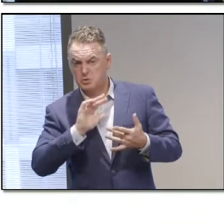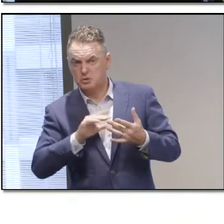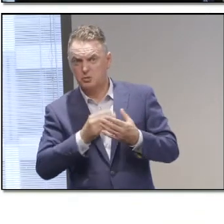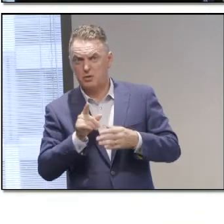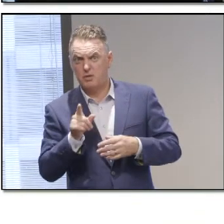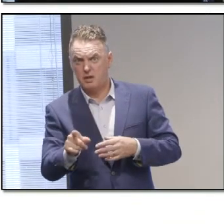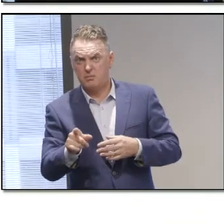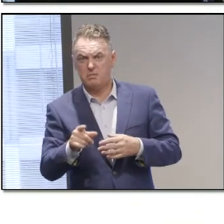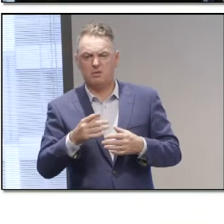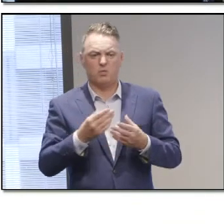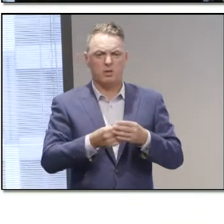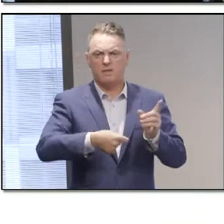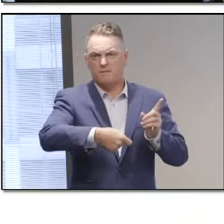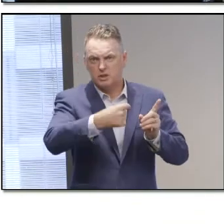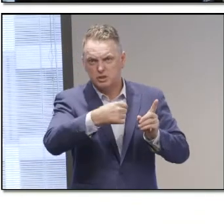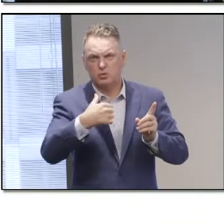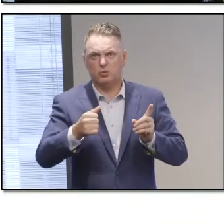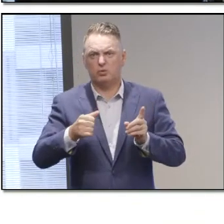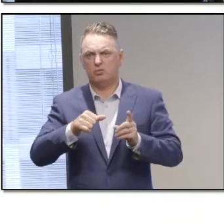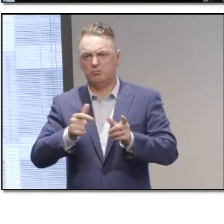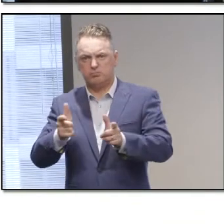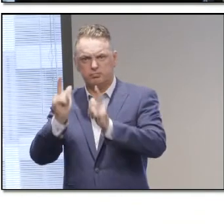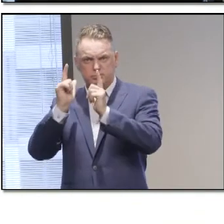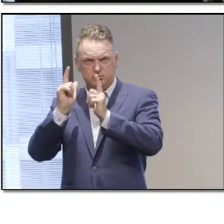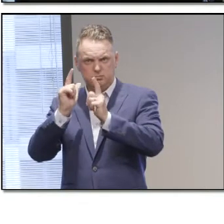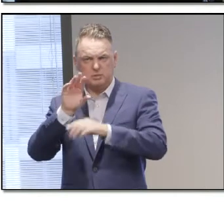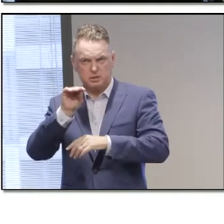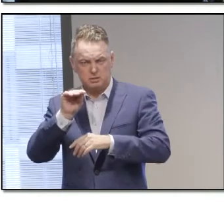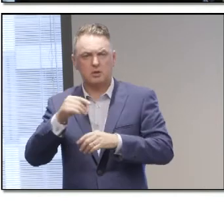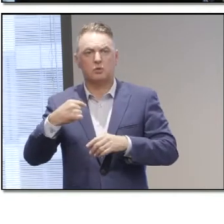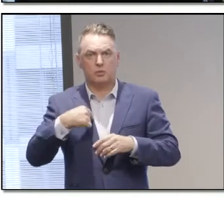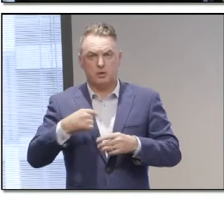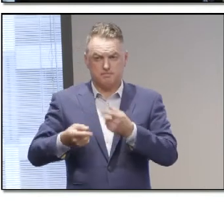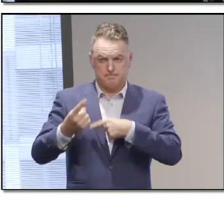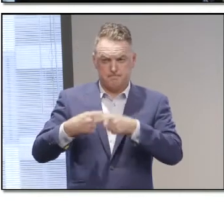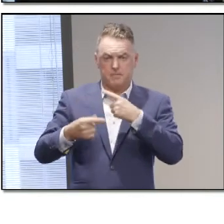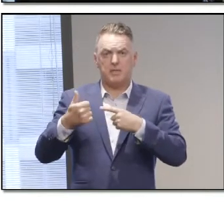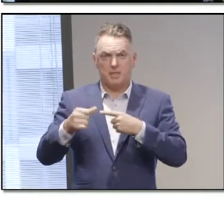recreational pursuits and our aim is to provide information but also to inform us as to whether